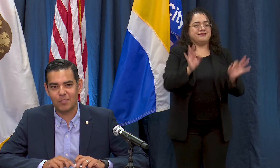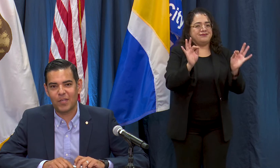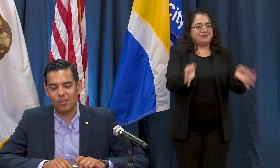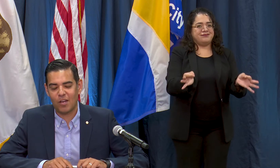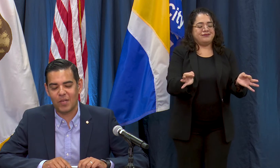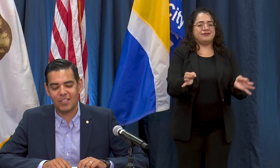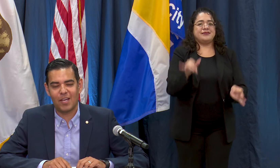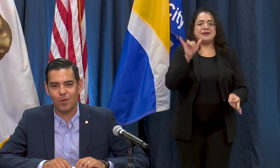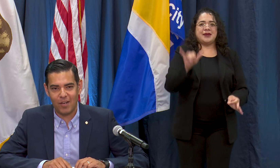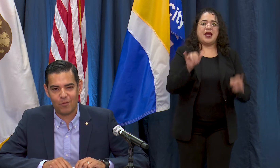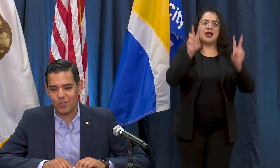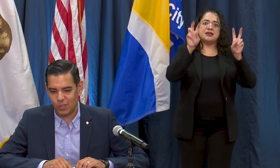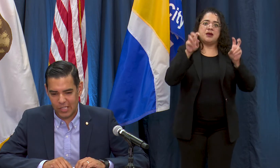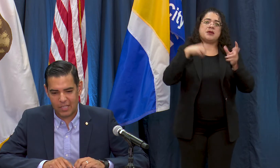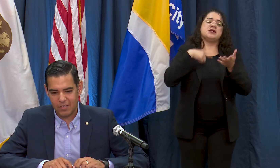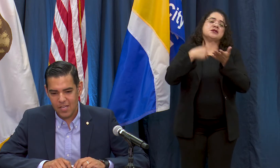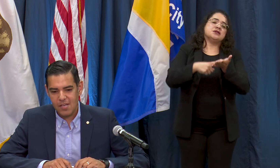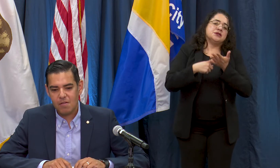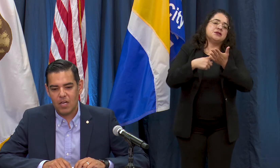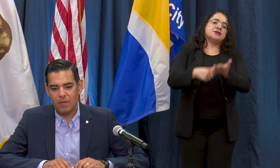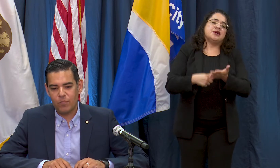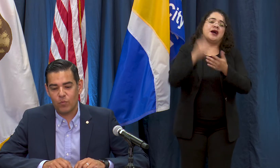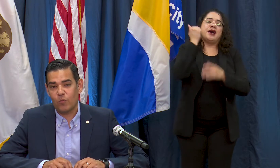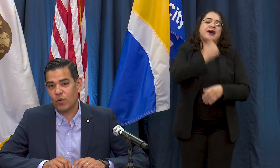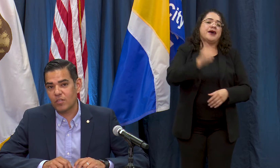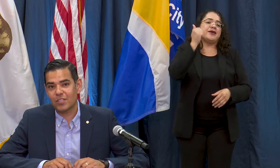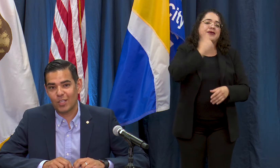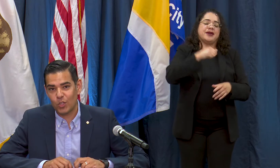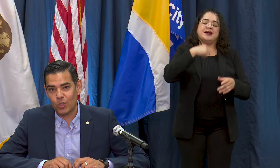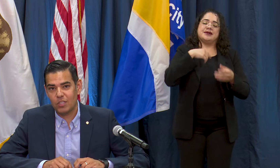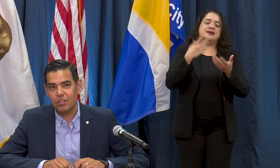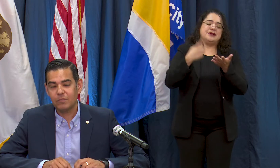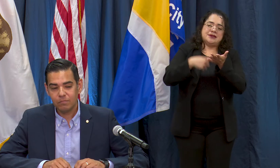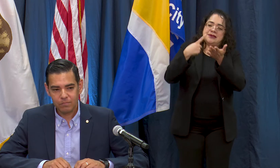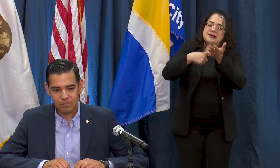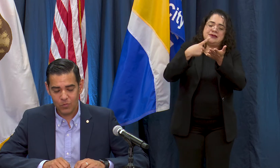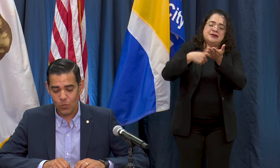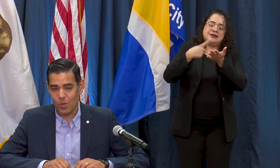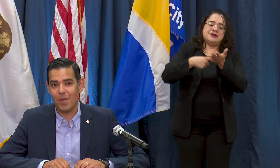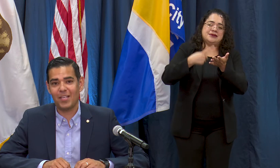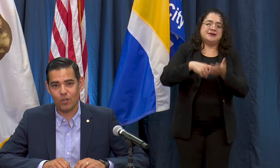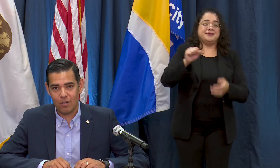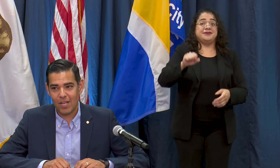spend a lot of my time on every single day. Well first it's a good reminder as